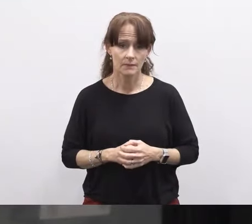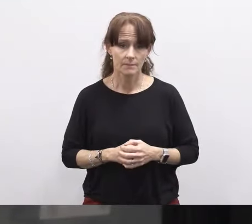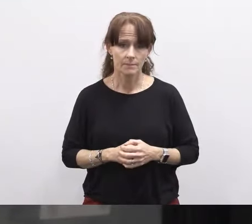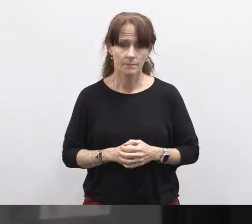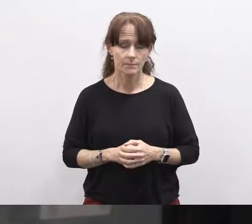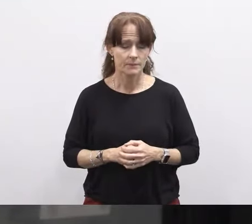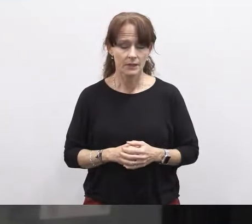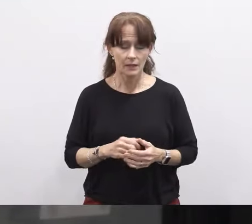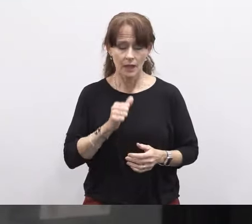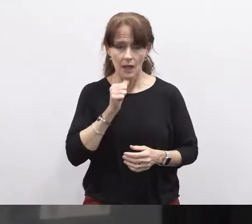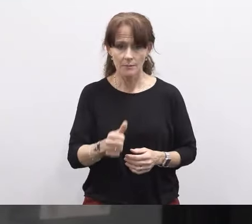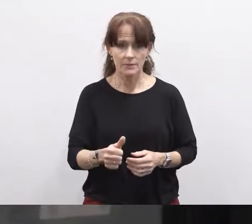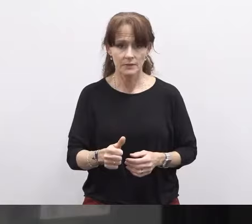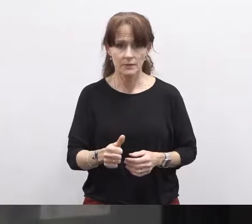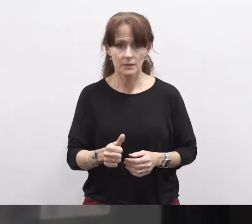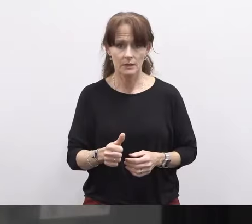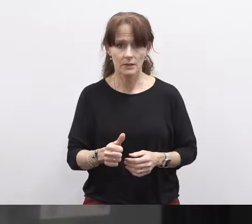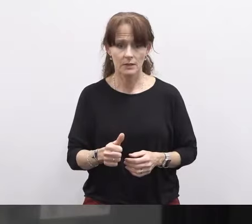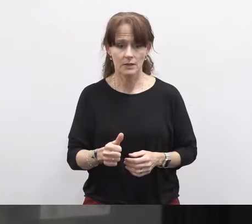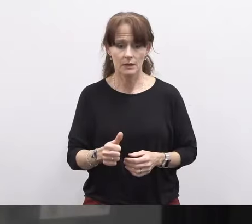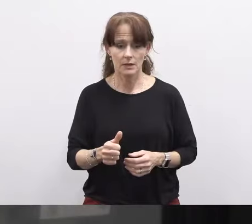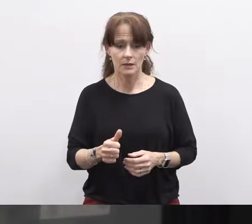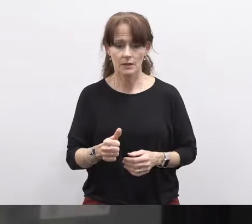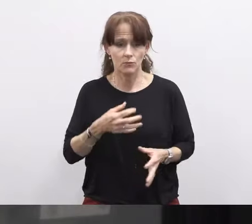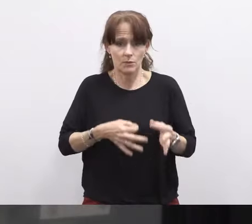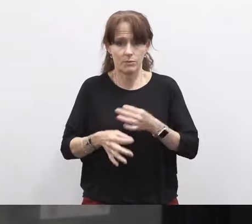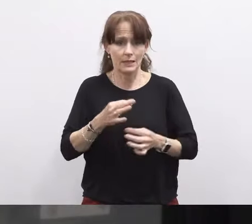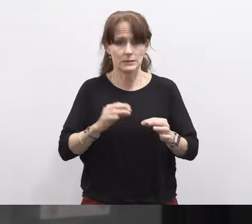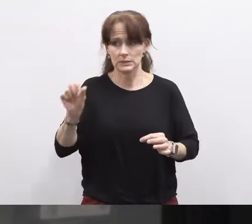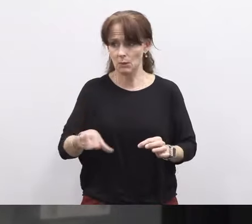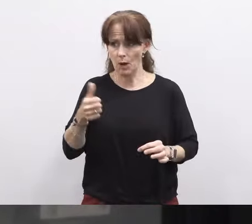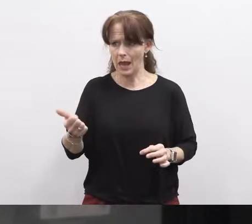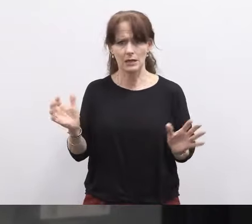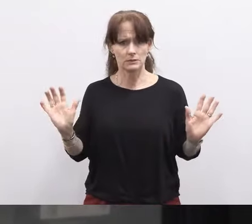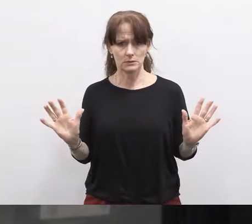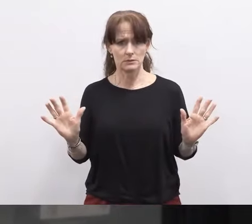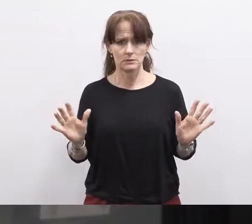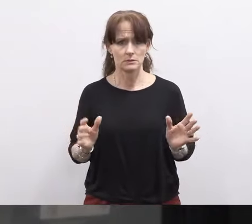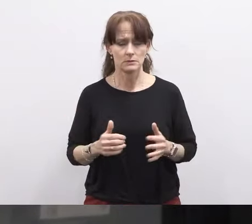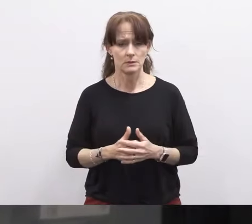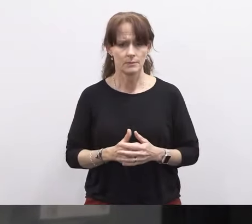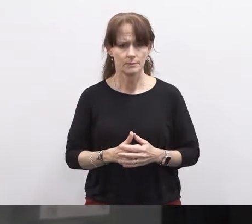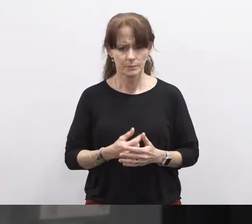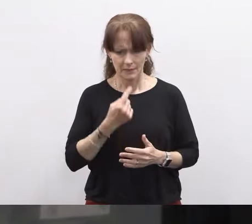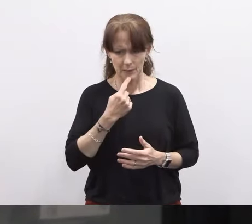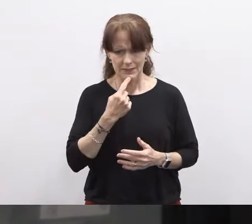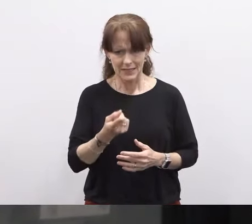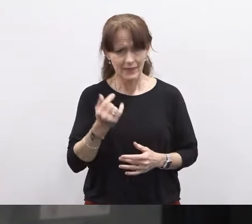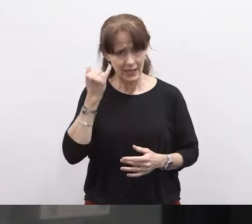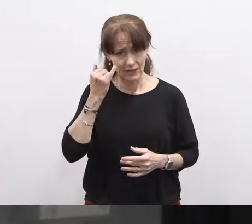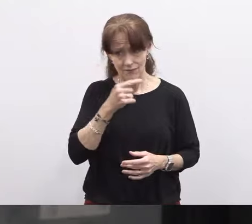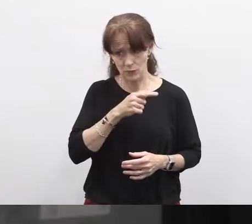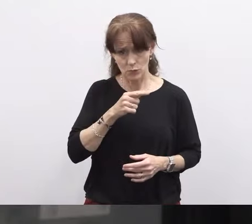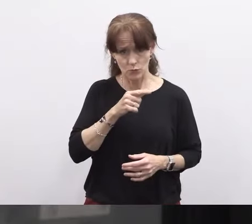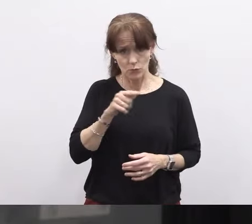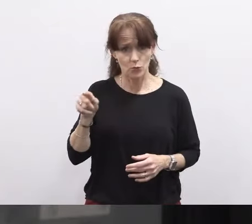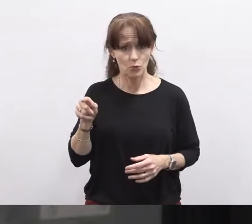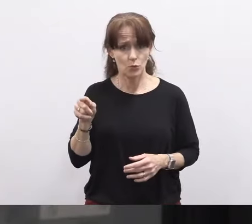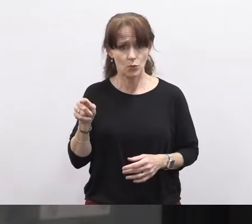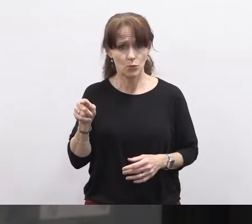I'm not gonna wind up displacing somebody else. And I wanted to say that if you are one of the trainers for,